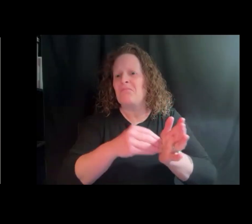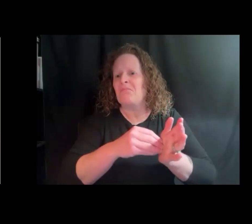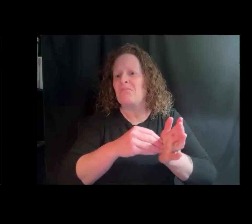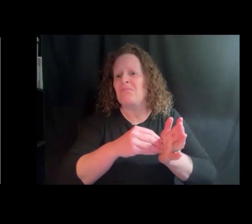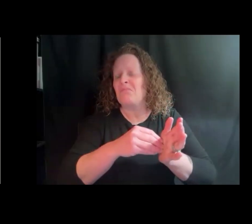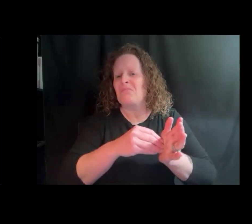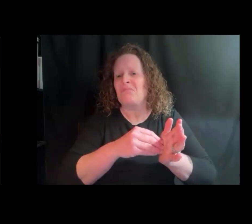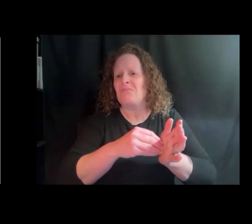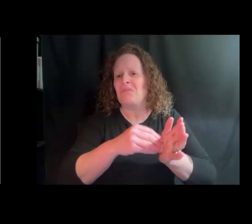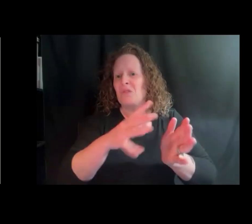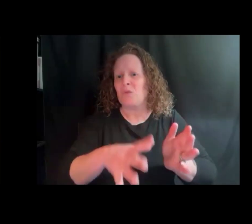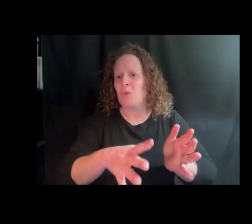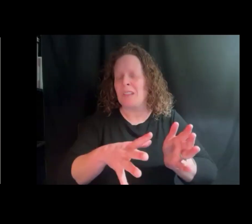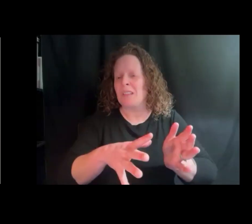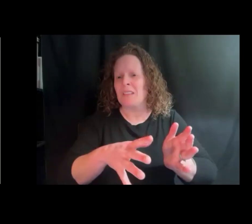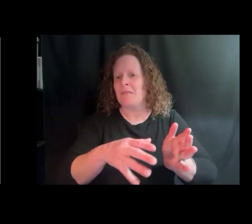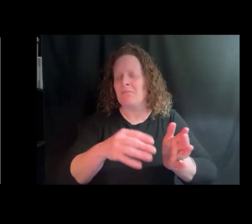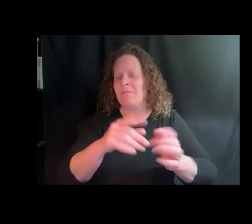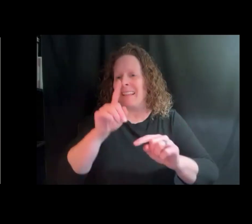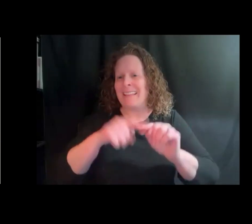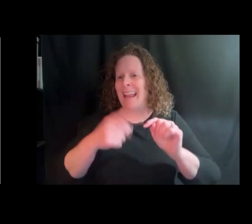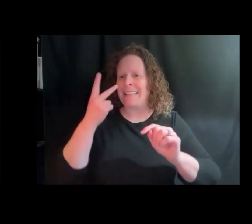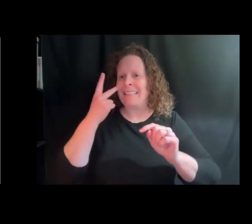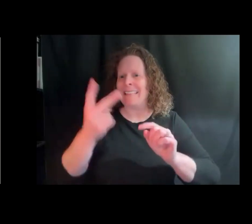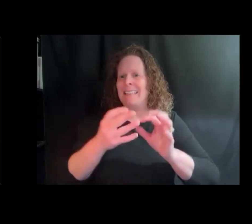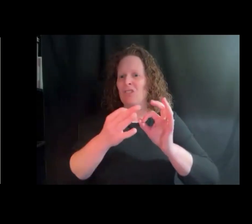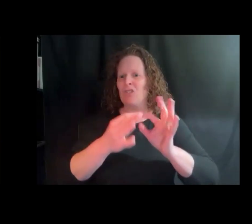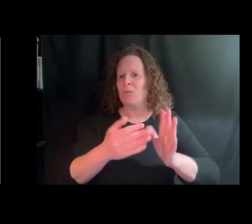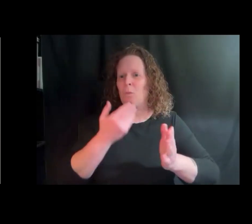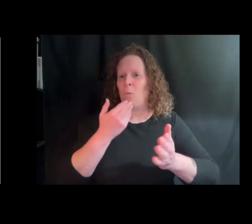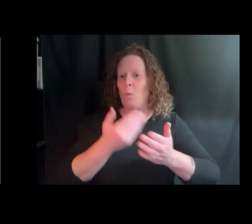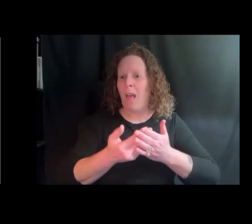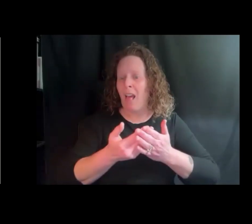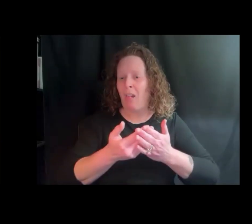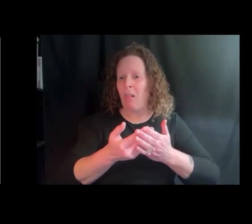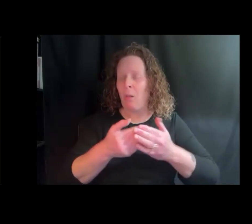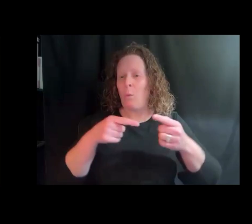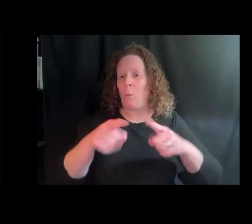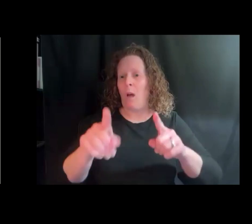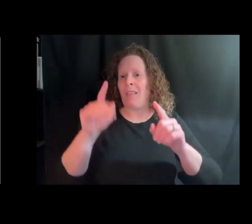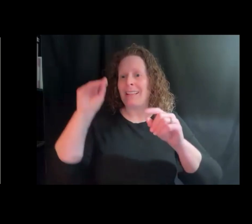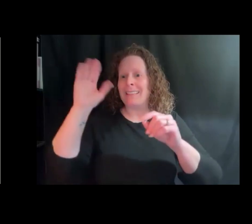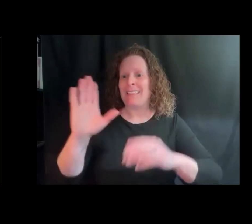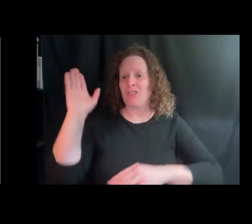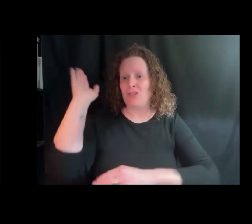or how to self-advocate if they need to. So the student can't if the student can't see